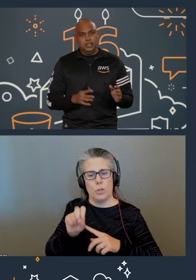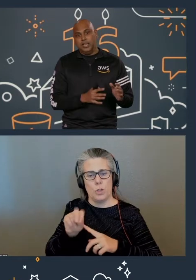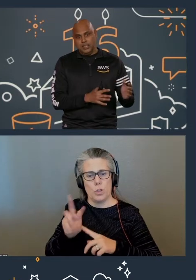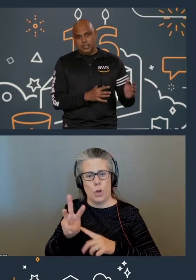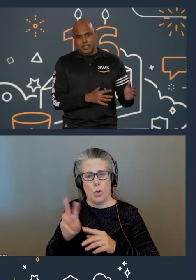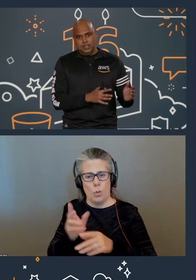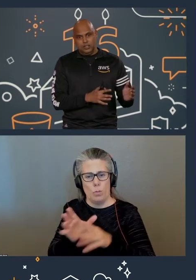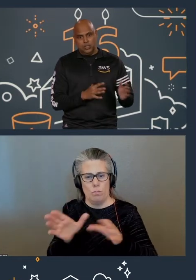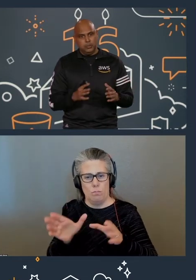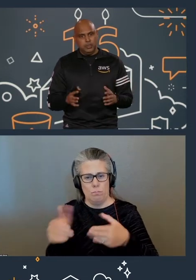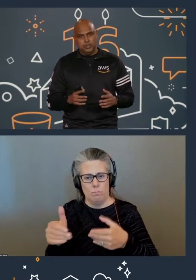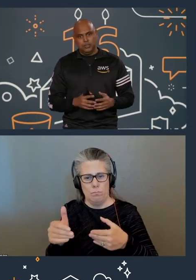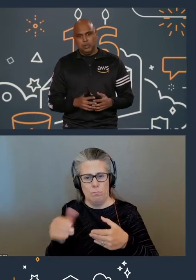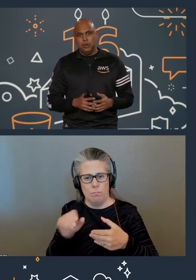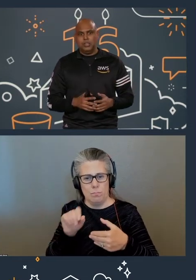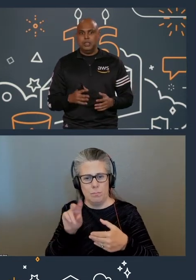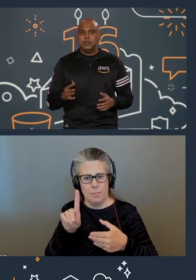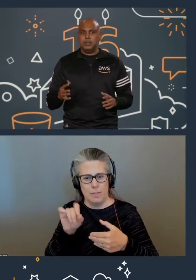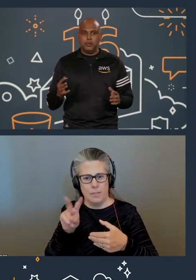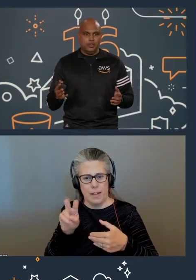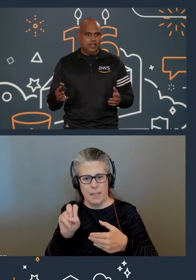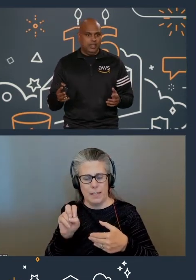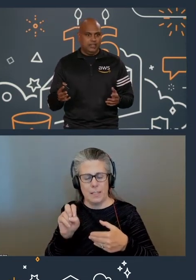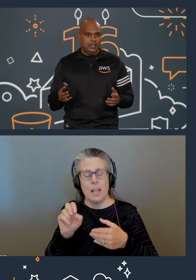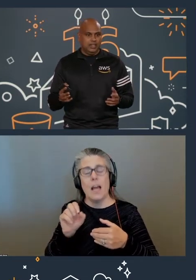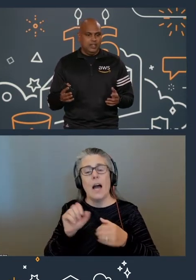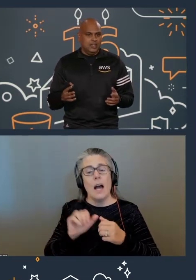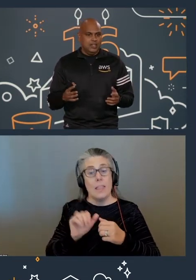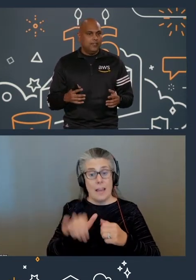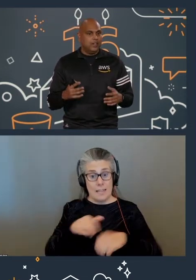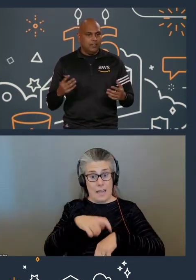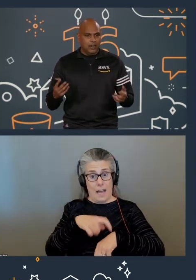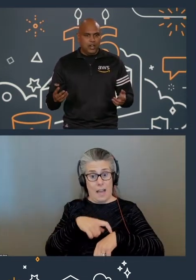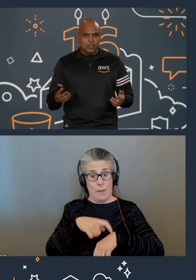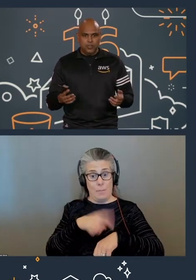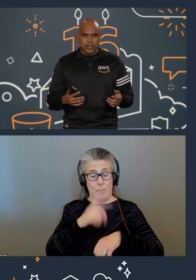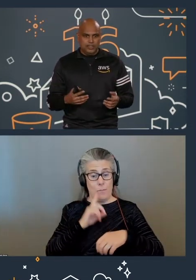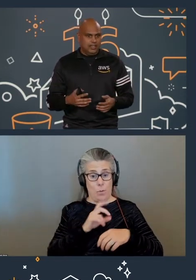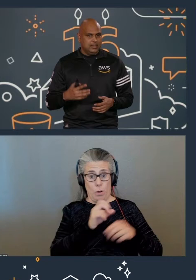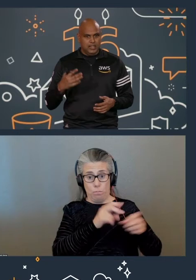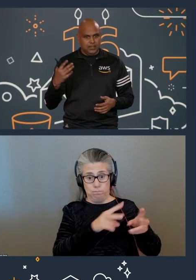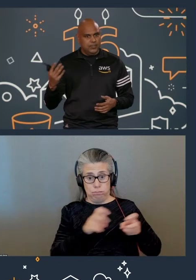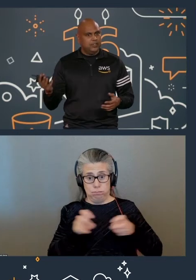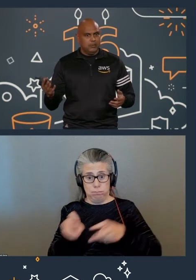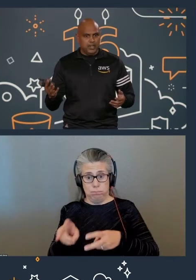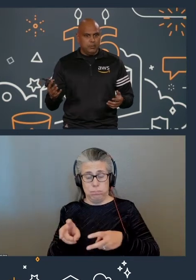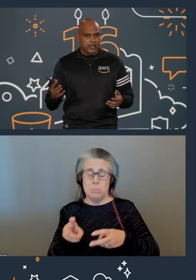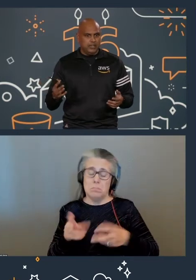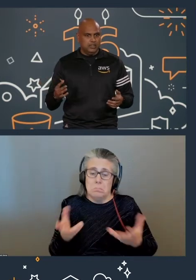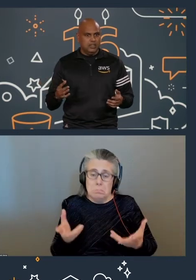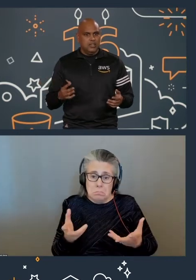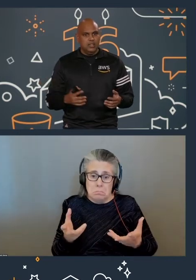the data taken to copy into Snowball depends upon your dataset. If you have large files, let's say 50 megabytes,